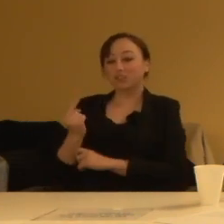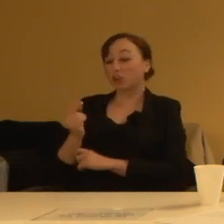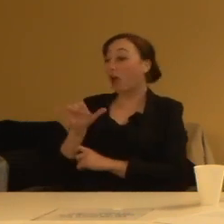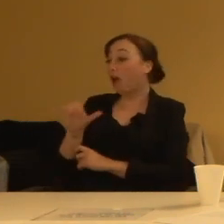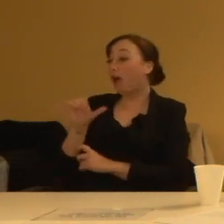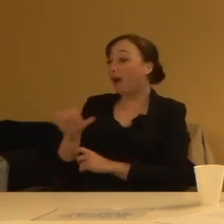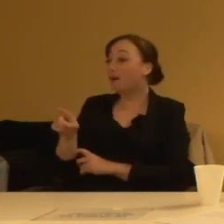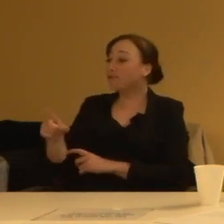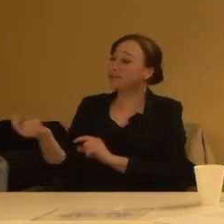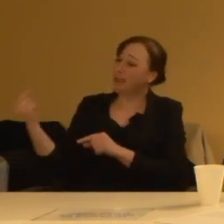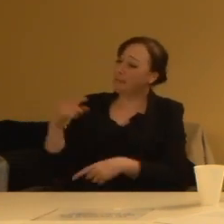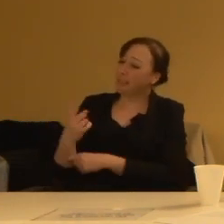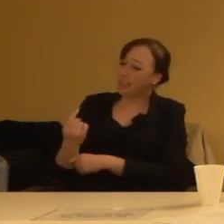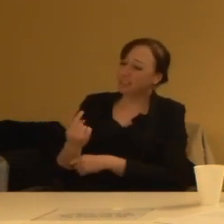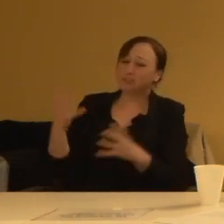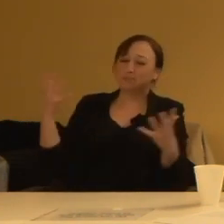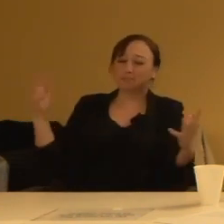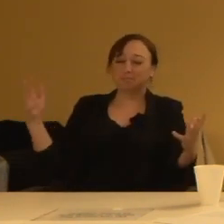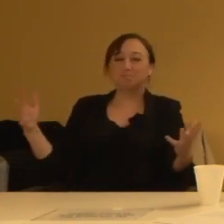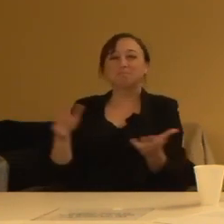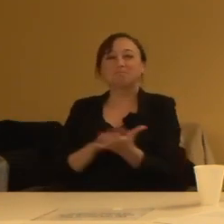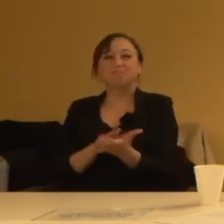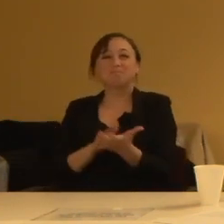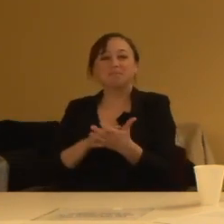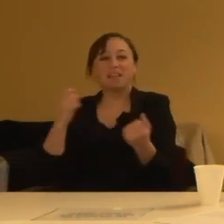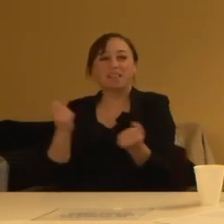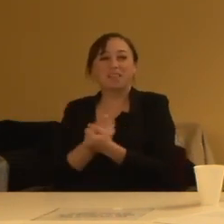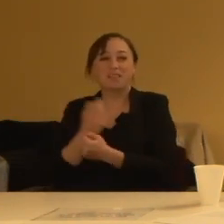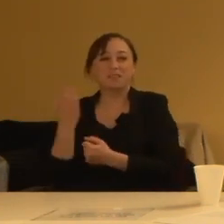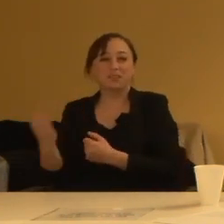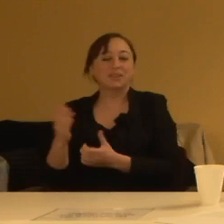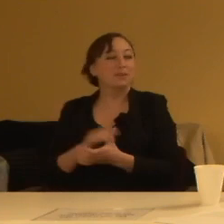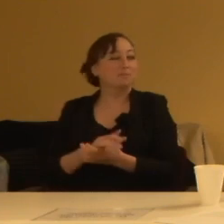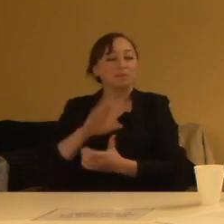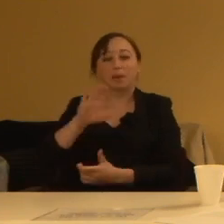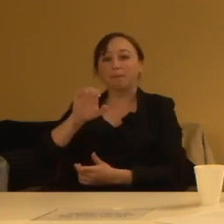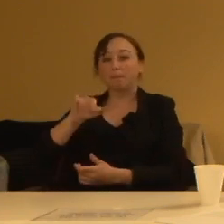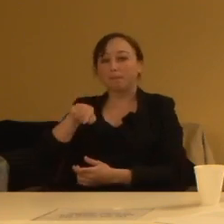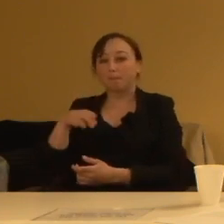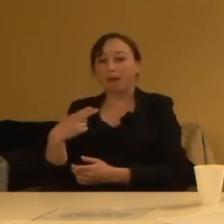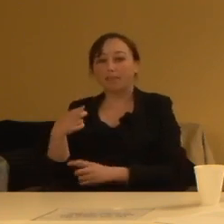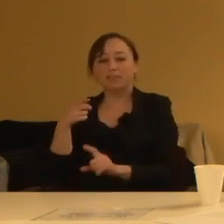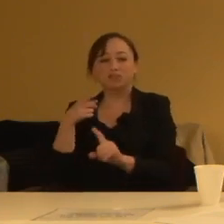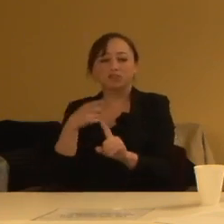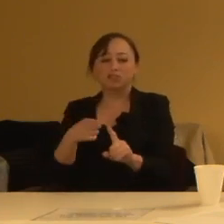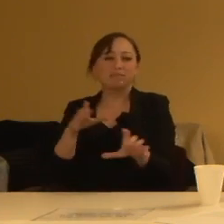okay, yay! And so Beth did the most amazing thing,